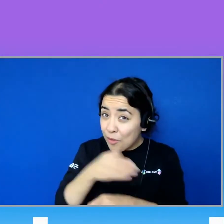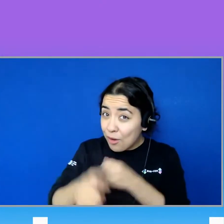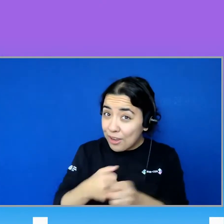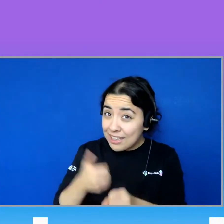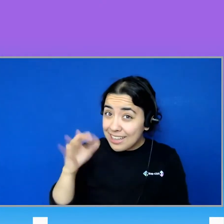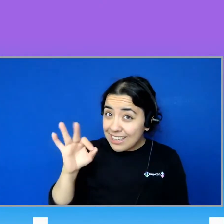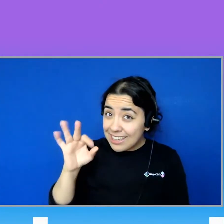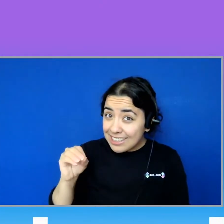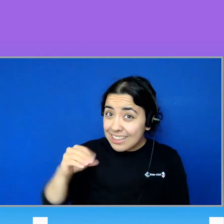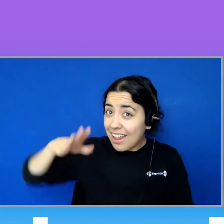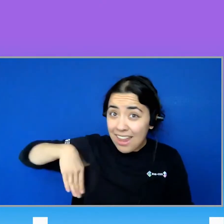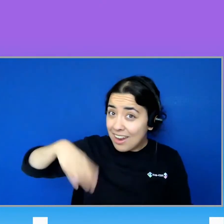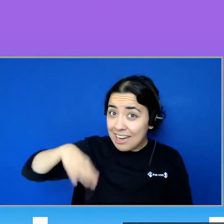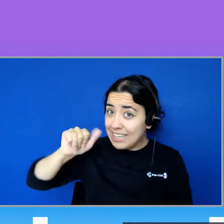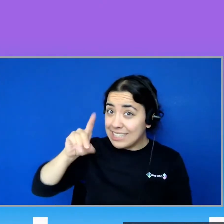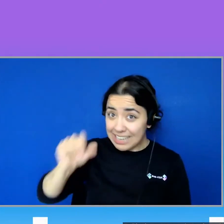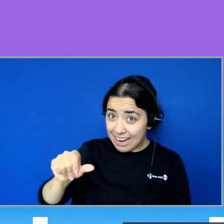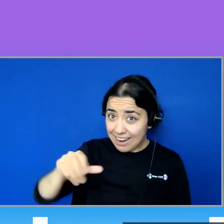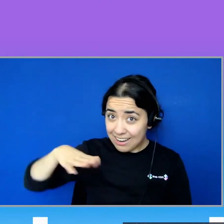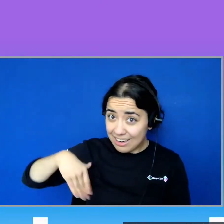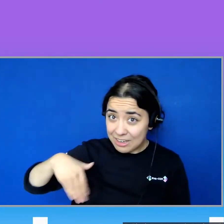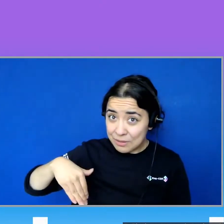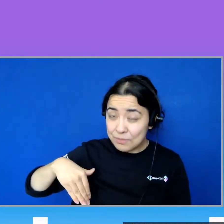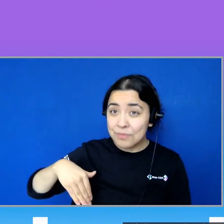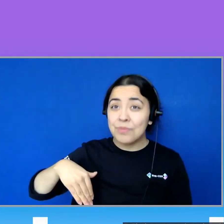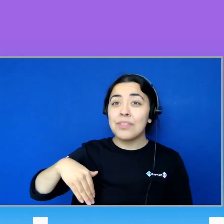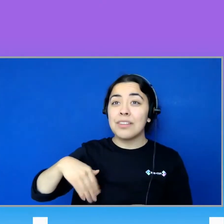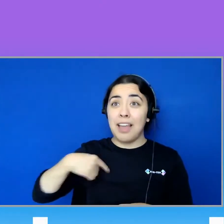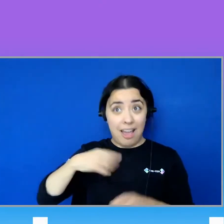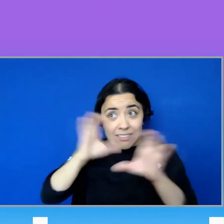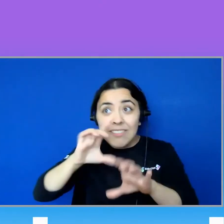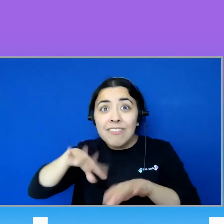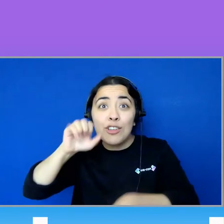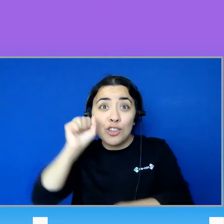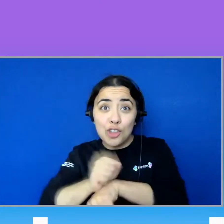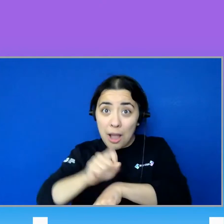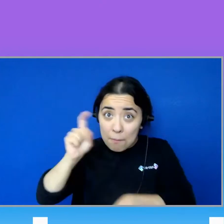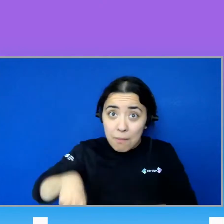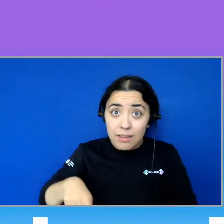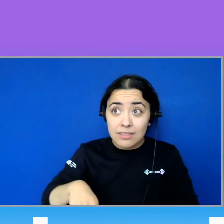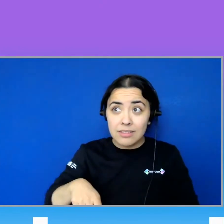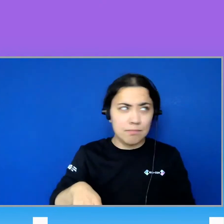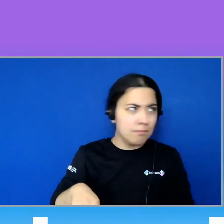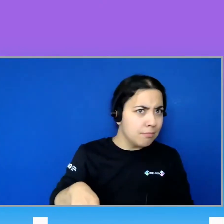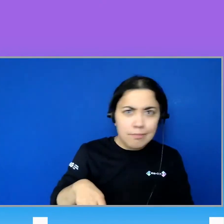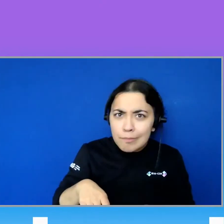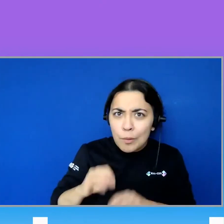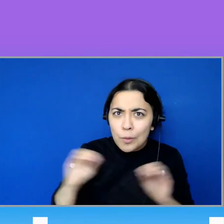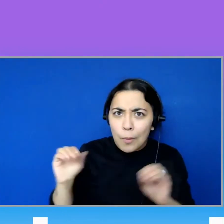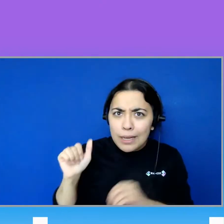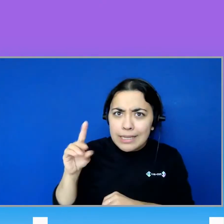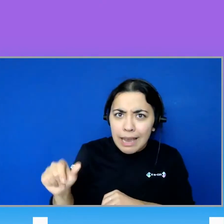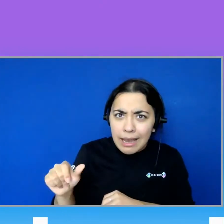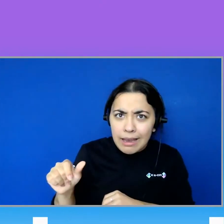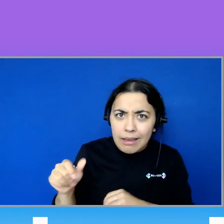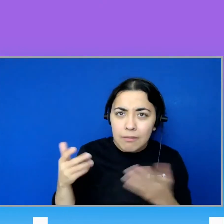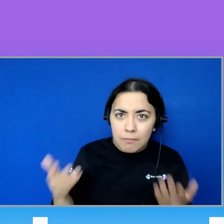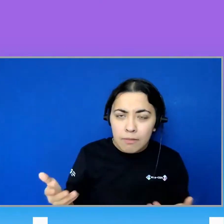before 1990, before Ada, and it